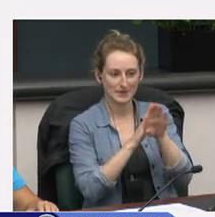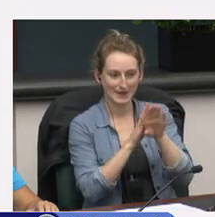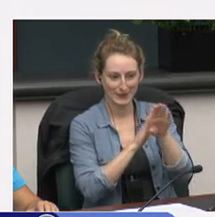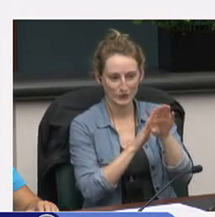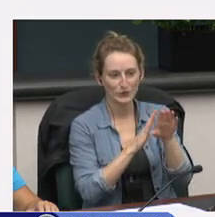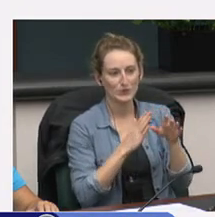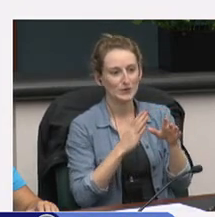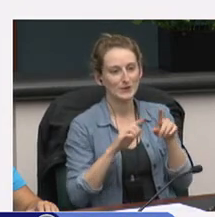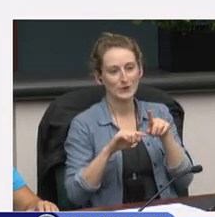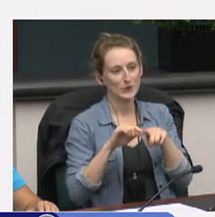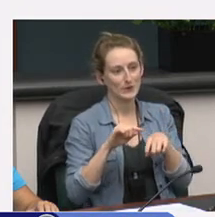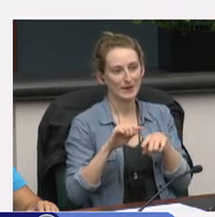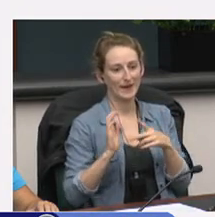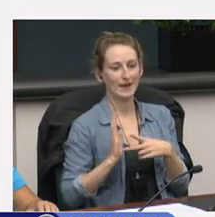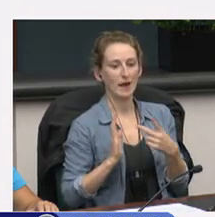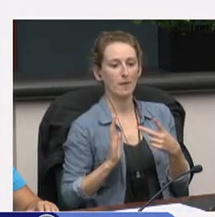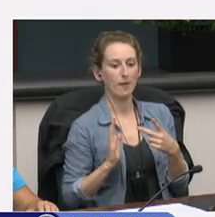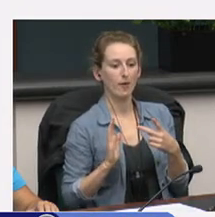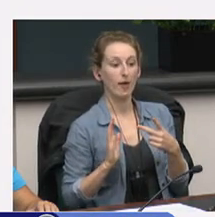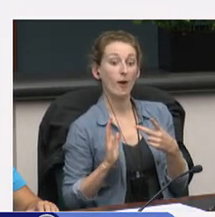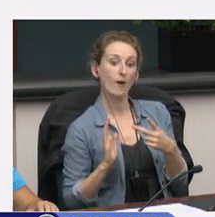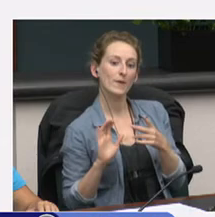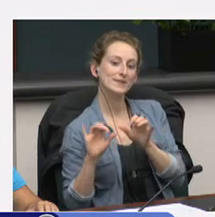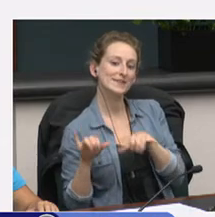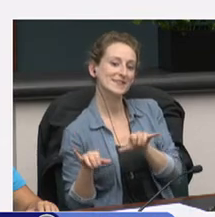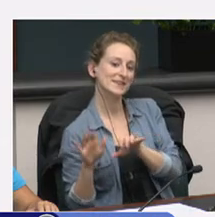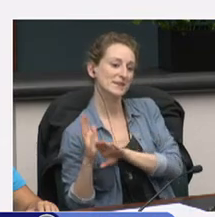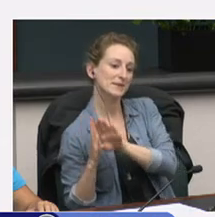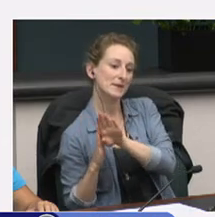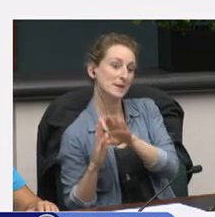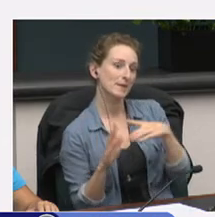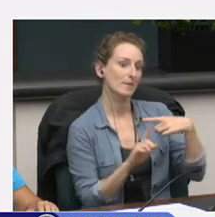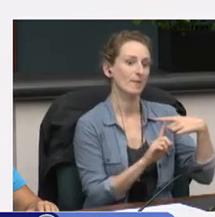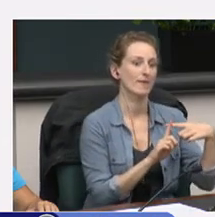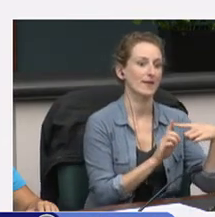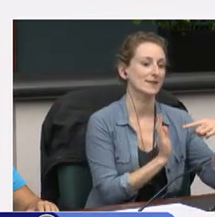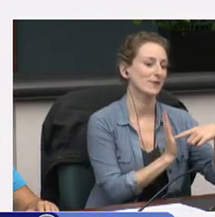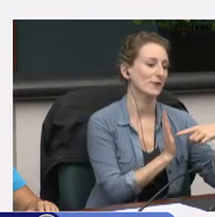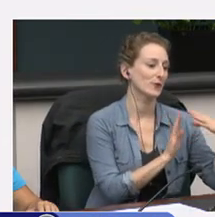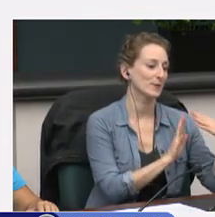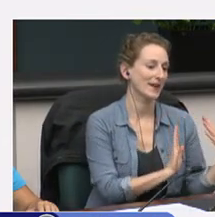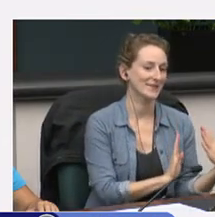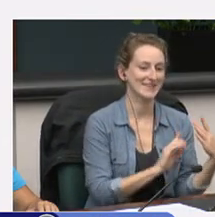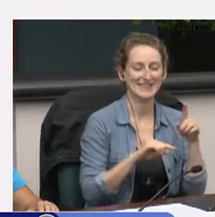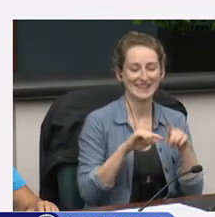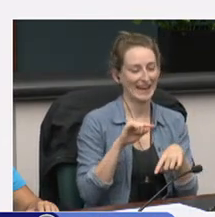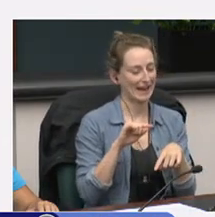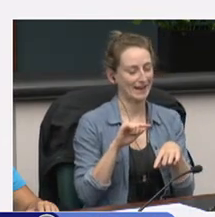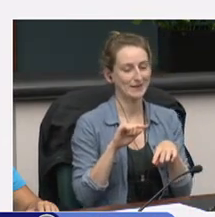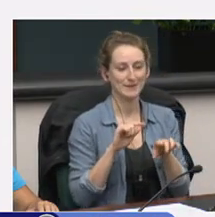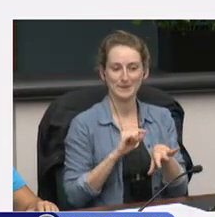affordable housing and the sustainable development if you do the sustainable development you're only allowed to do a tier one and the affordability if you